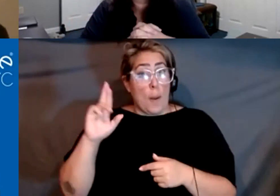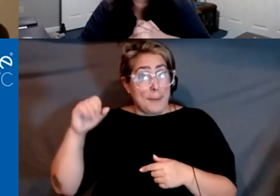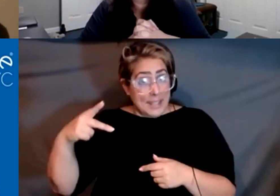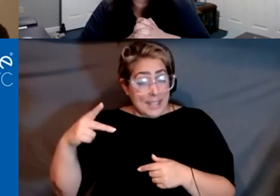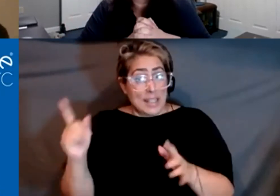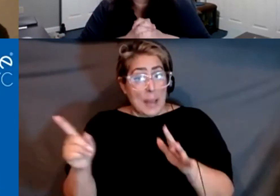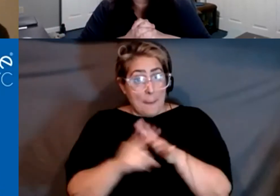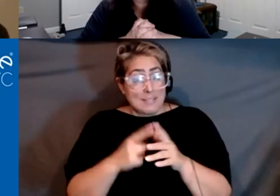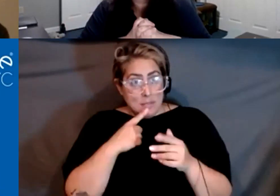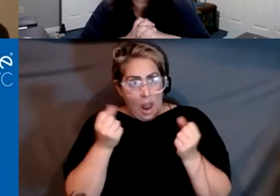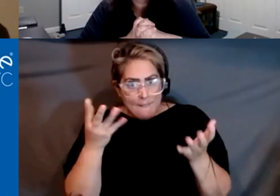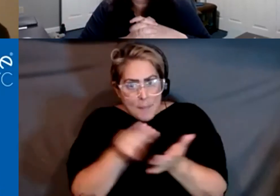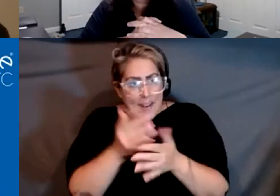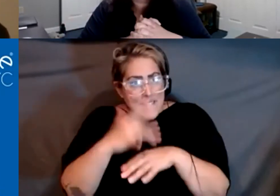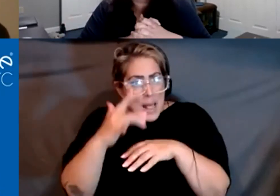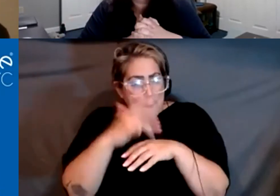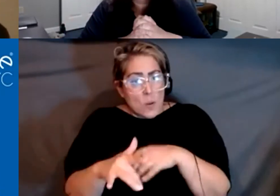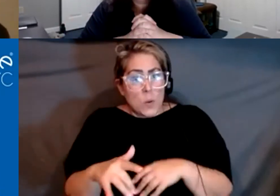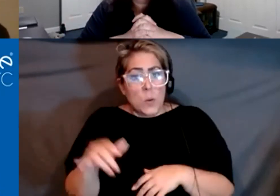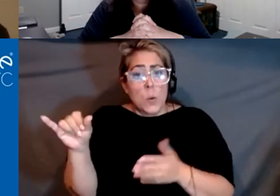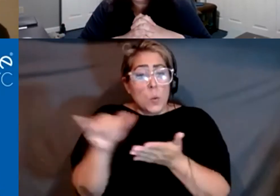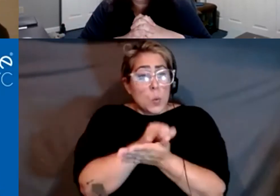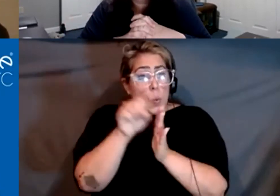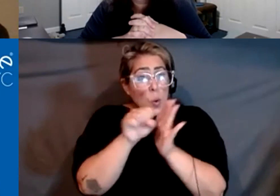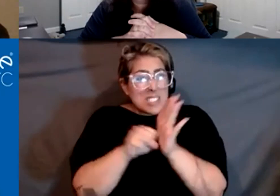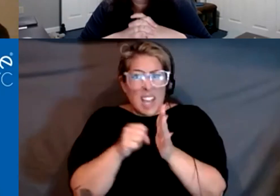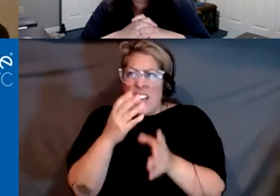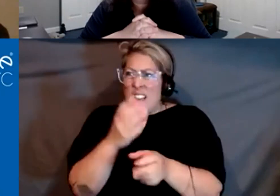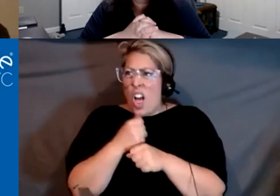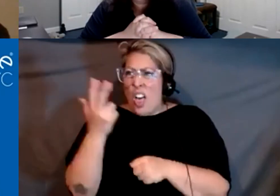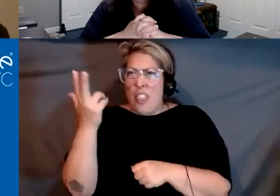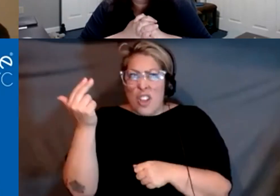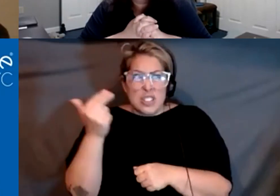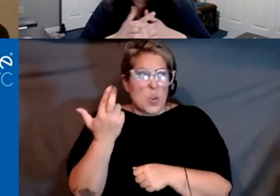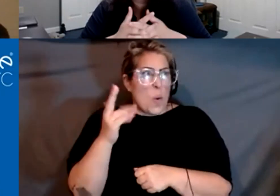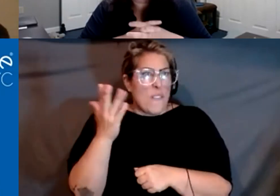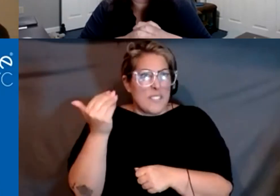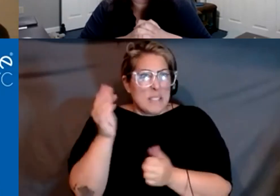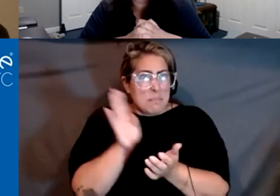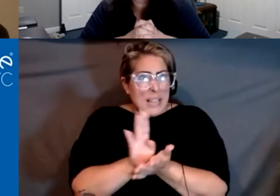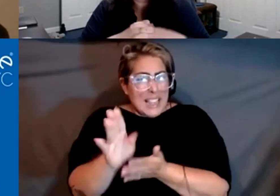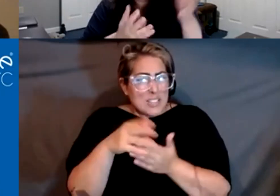something like 13 or $15 billion from the American rescue plan.